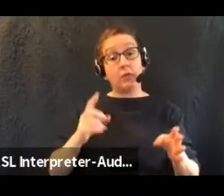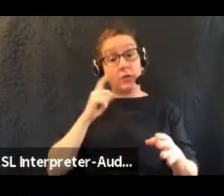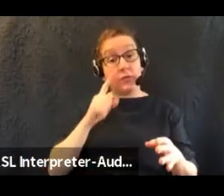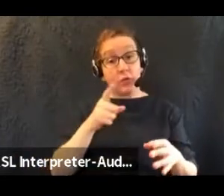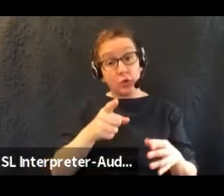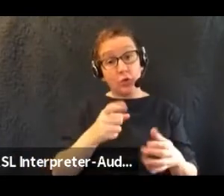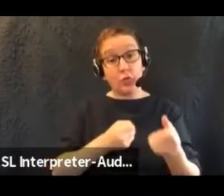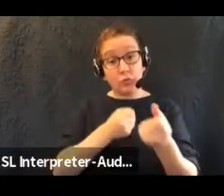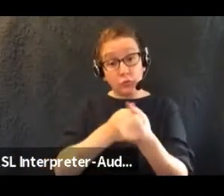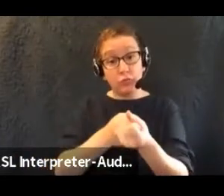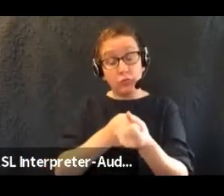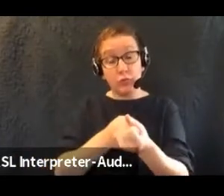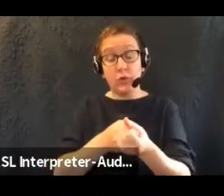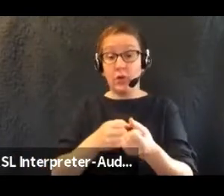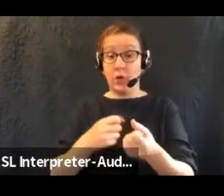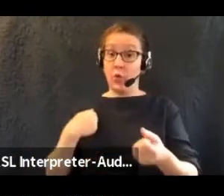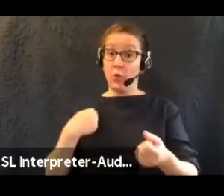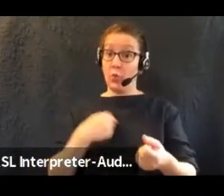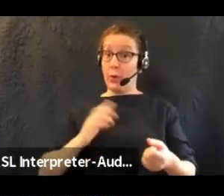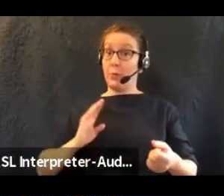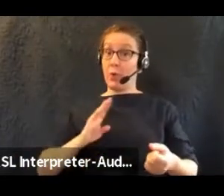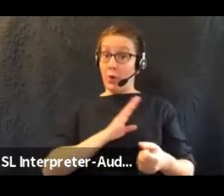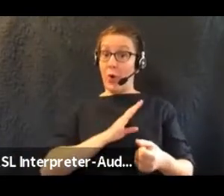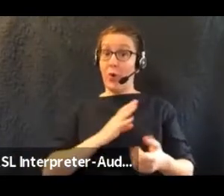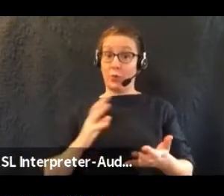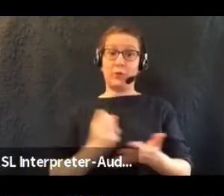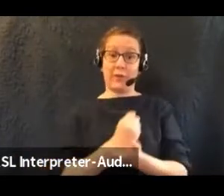We certainly take advantage of it as a Bureau, and we work with the Clearinghouse all the